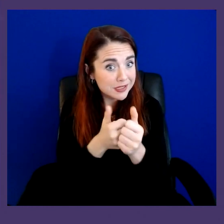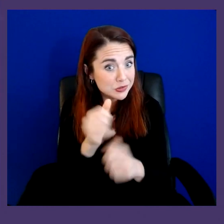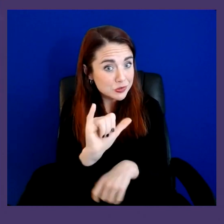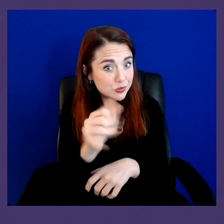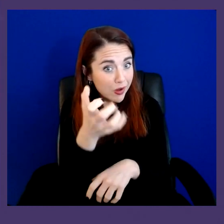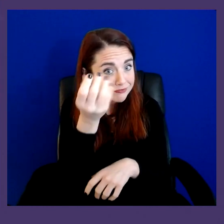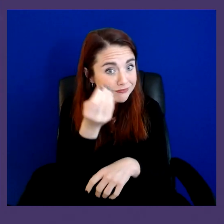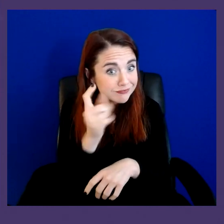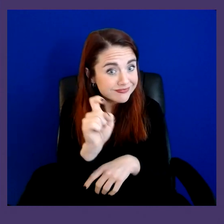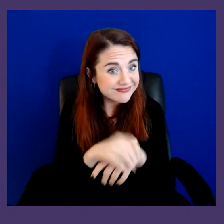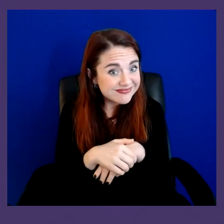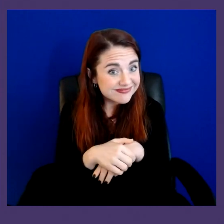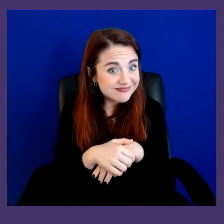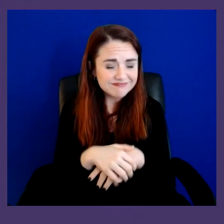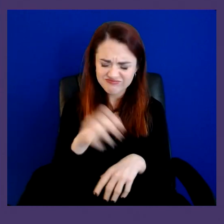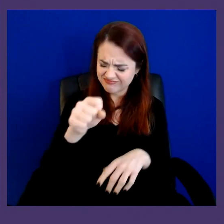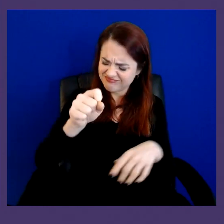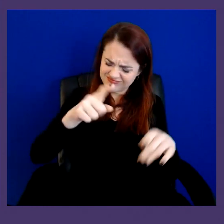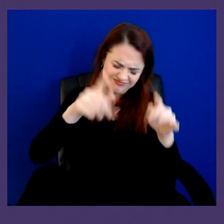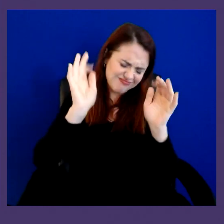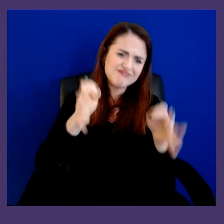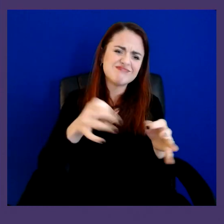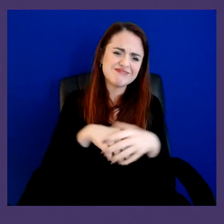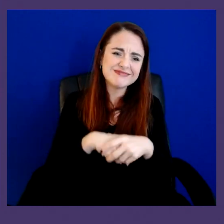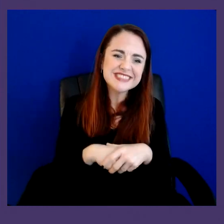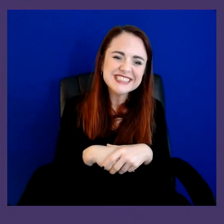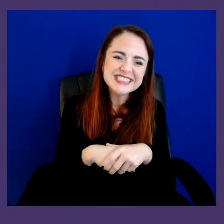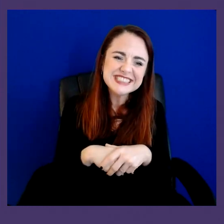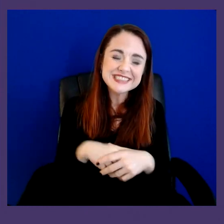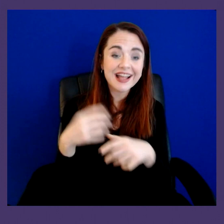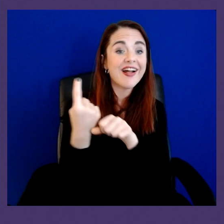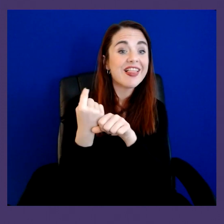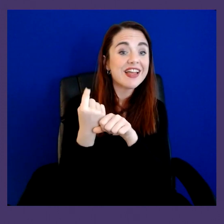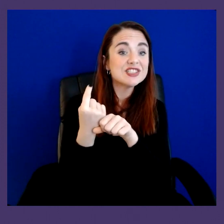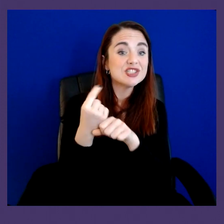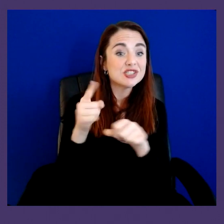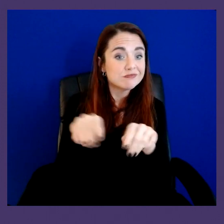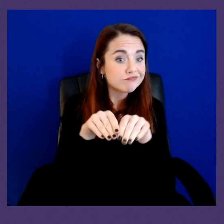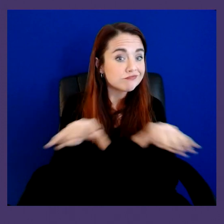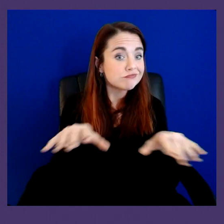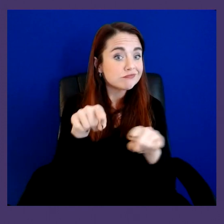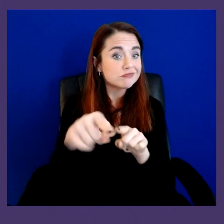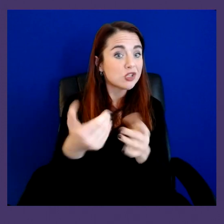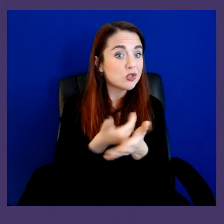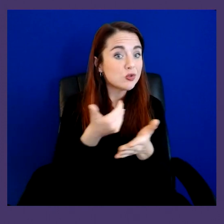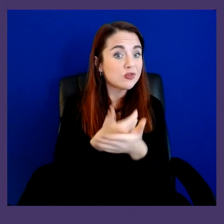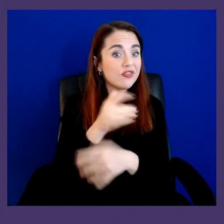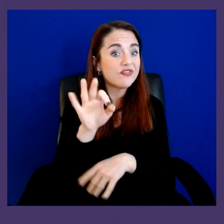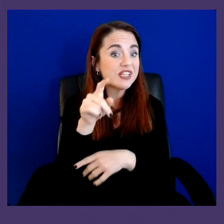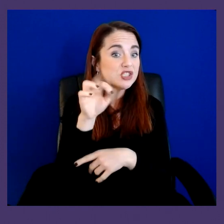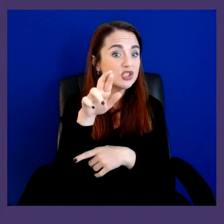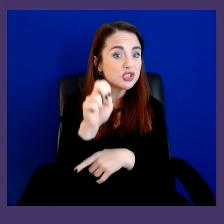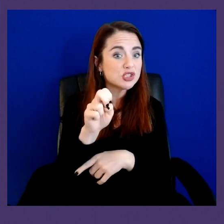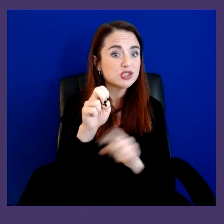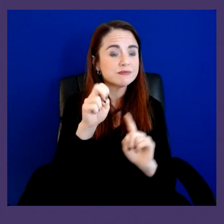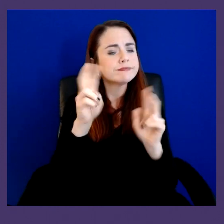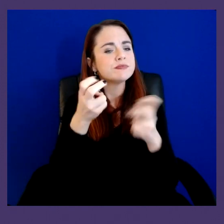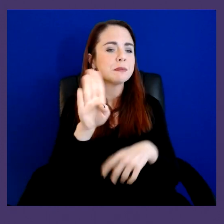Yes, definitely. Last year we launched a new feature called Be My AI, and what we found is